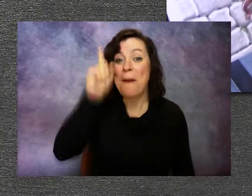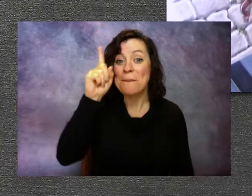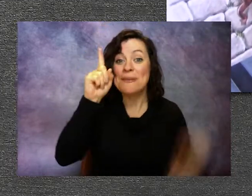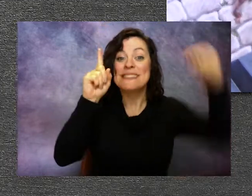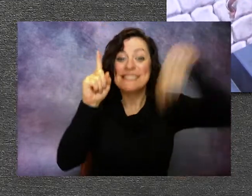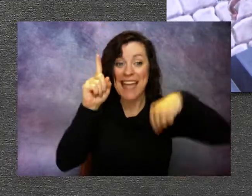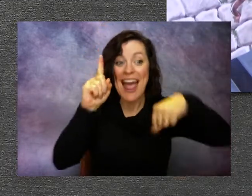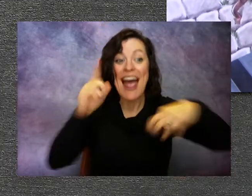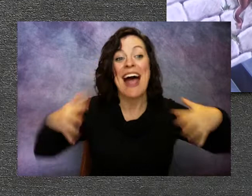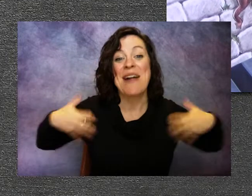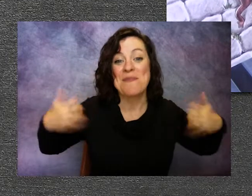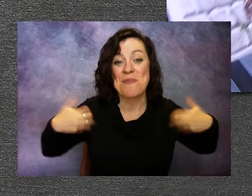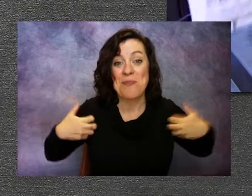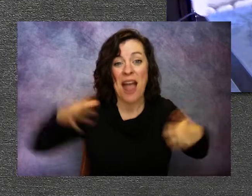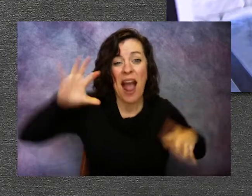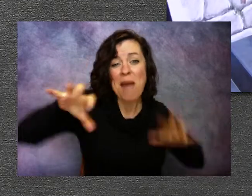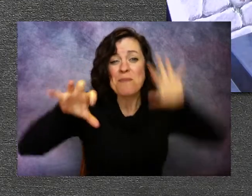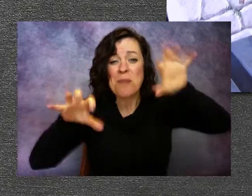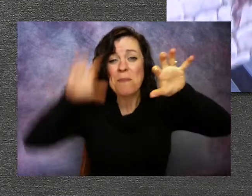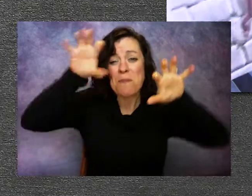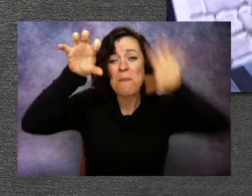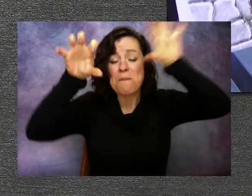Up and down are opposites.